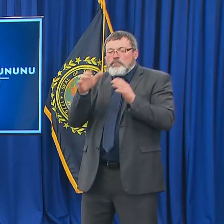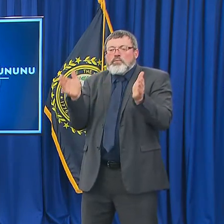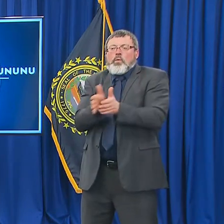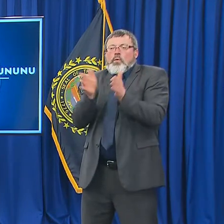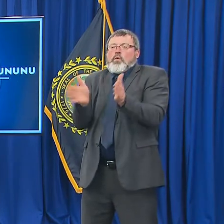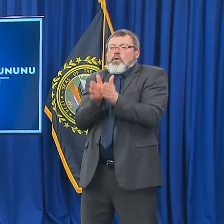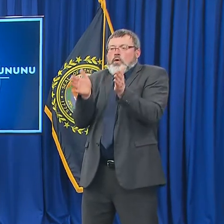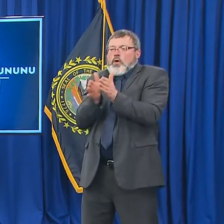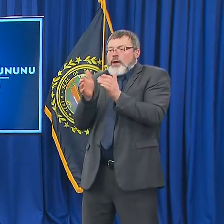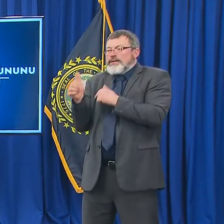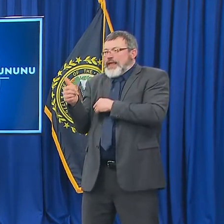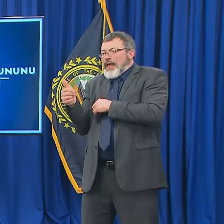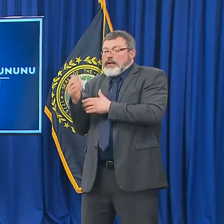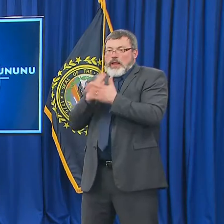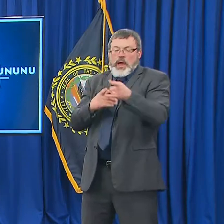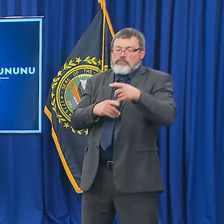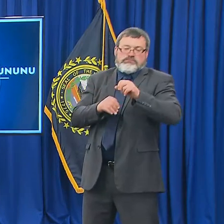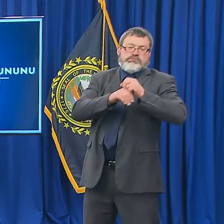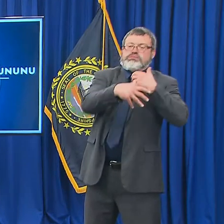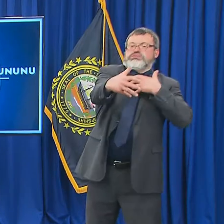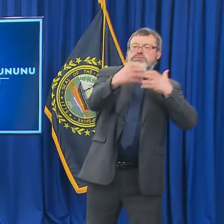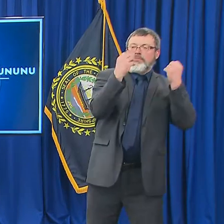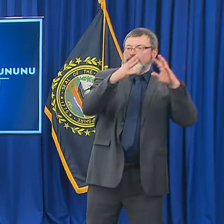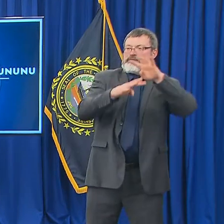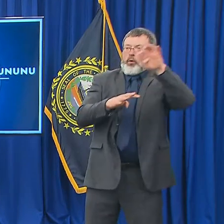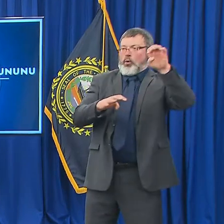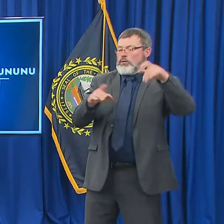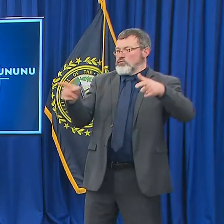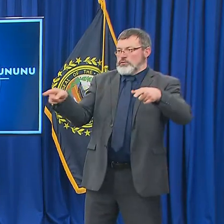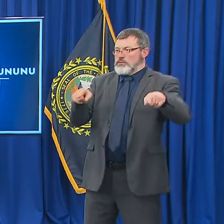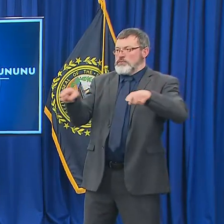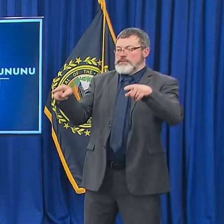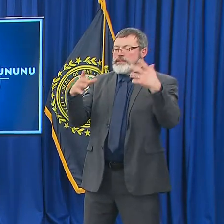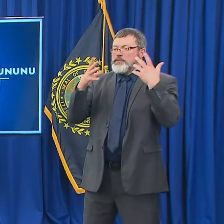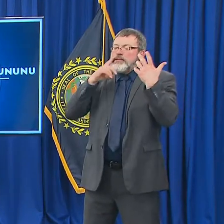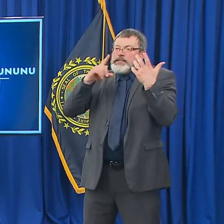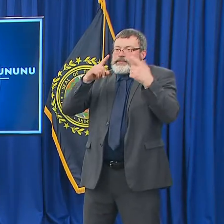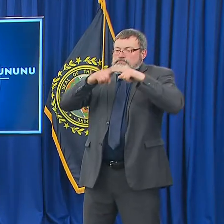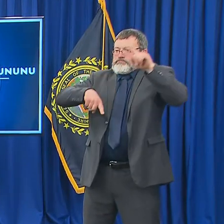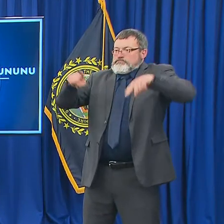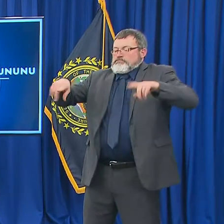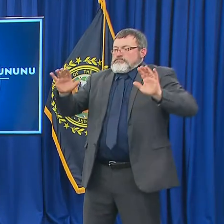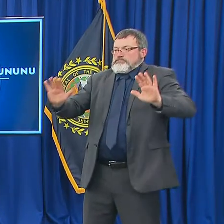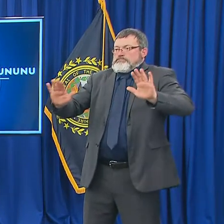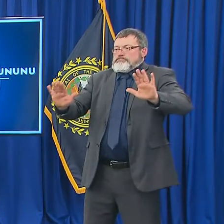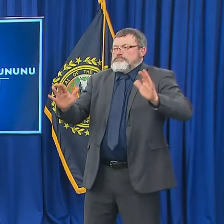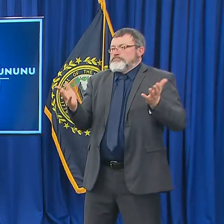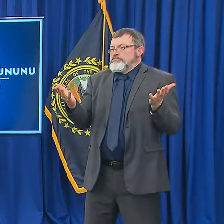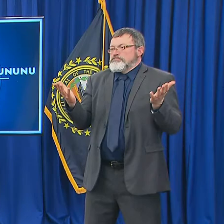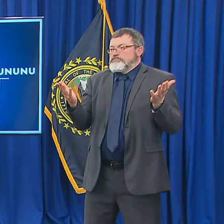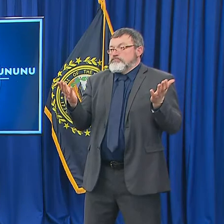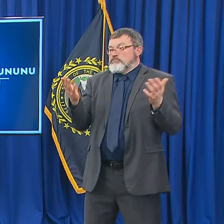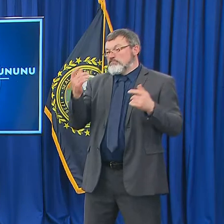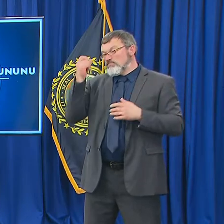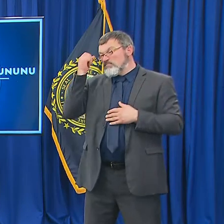See if she can pull this one off her head. So thank you for the question.